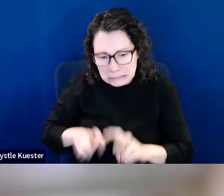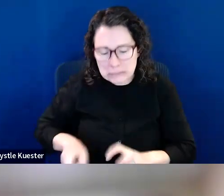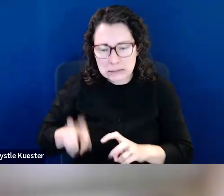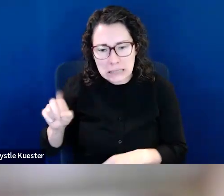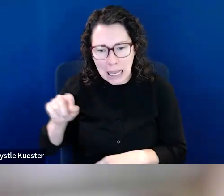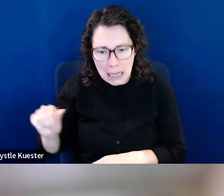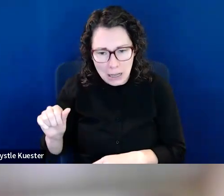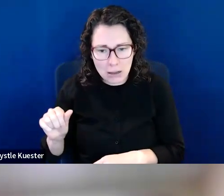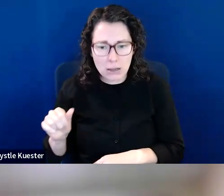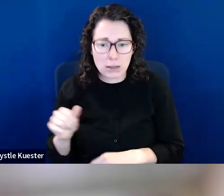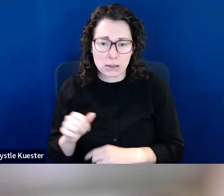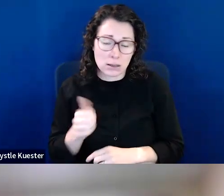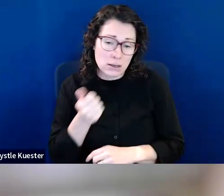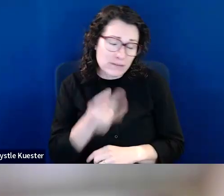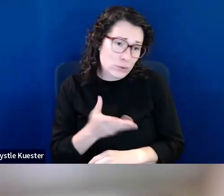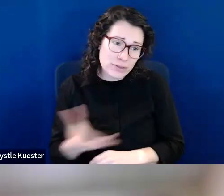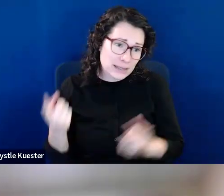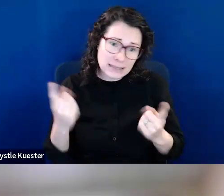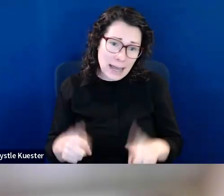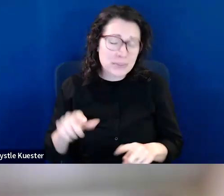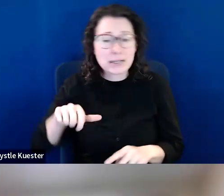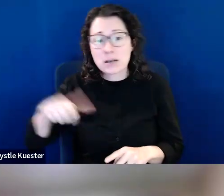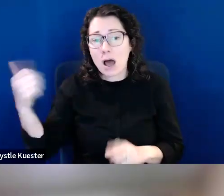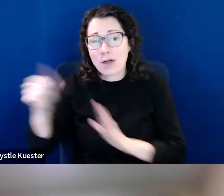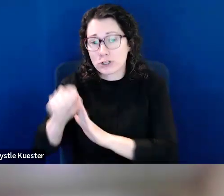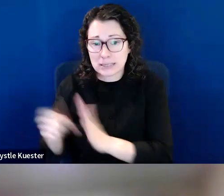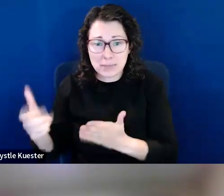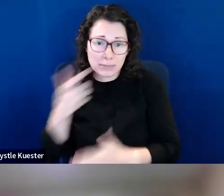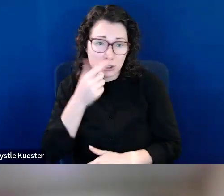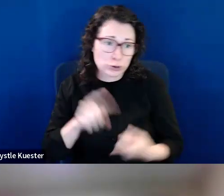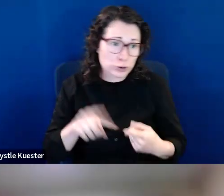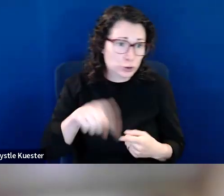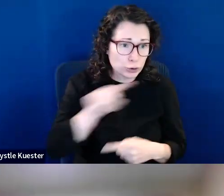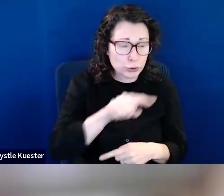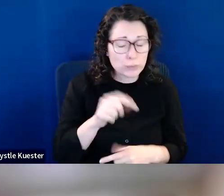a couple just up things that are happening in other states that might be of interest. Uh, the